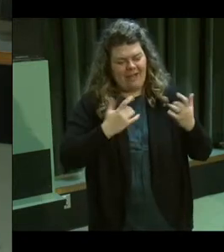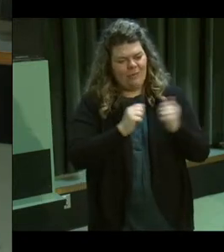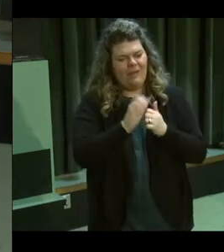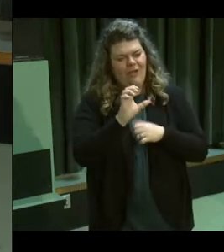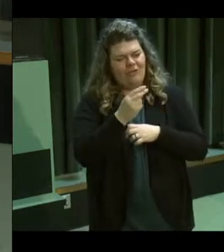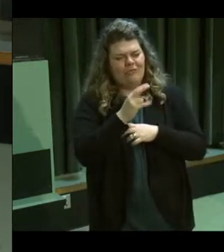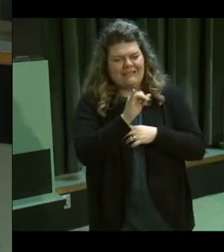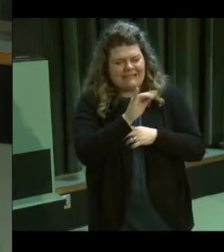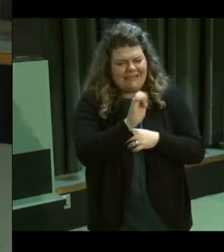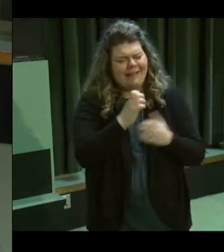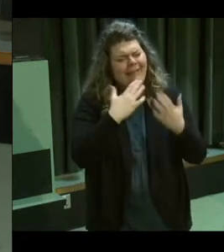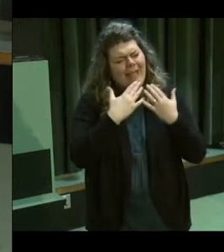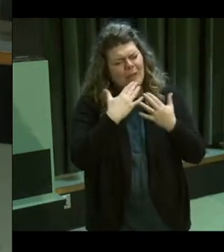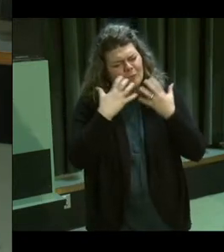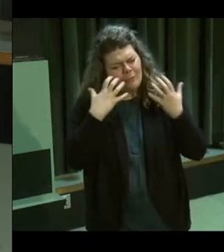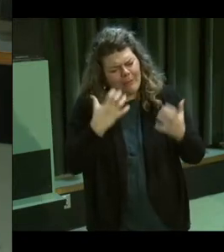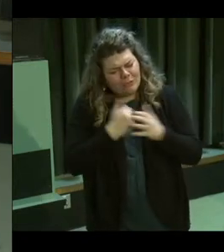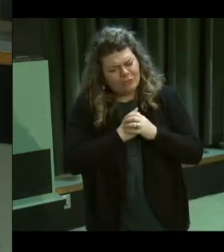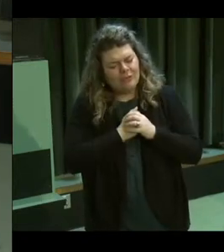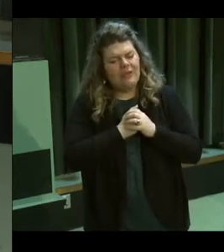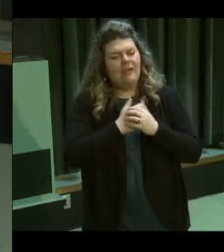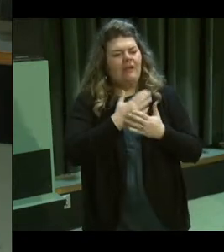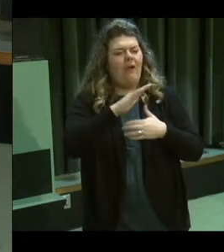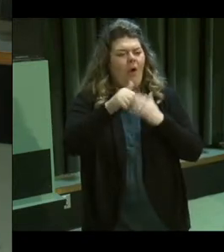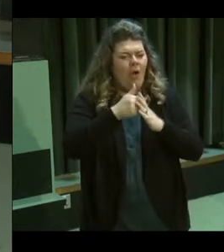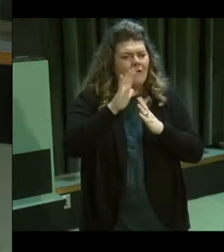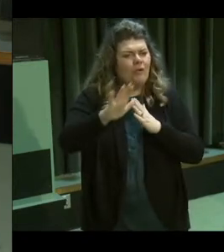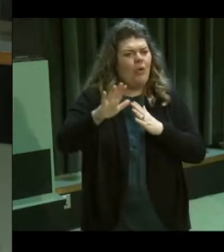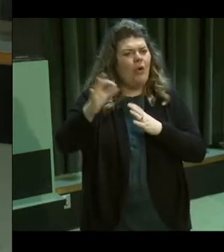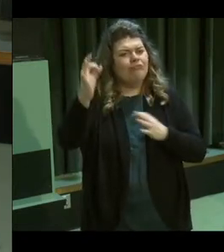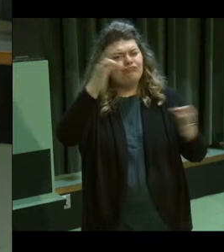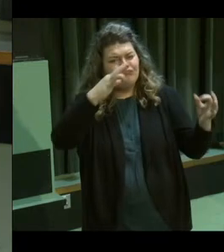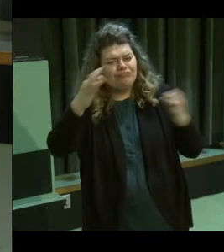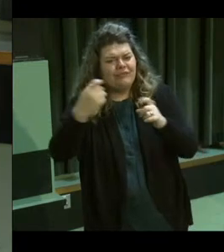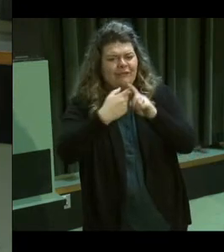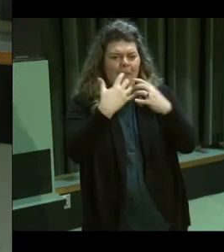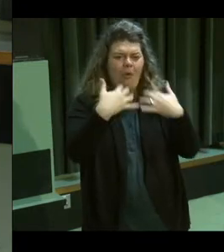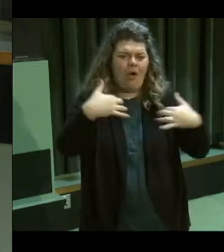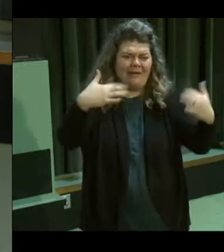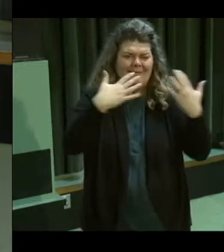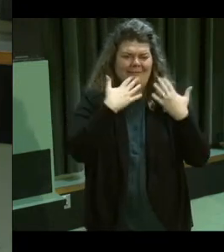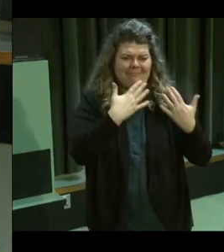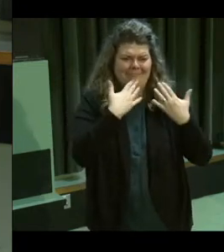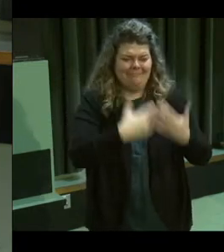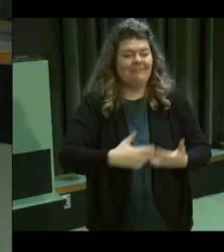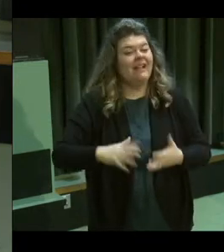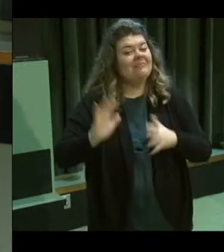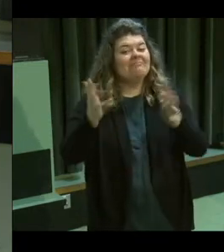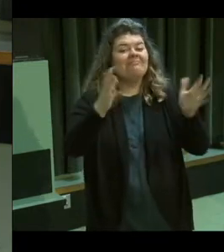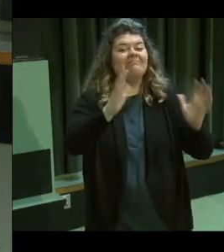Thank you so much. And for all the thoughts and questions from